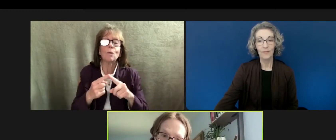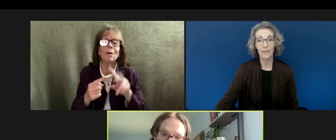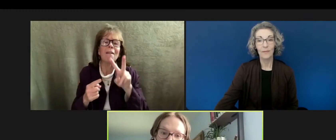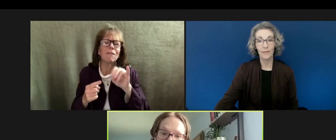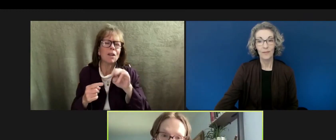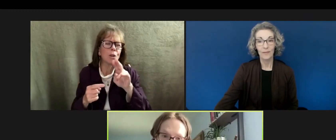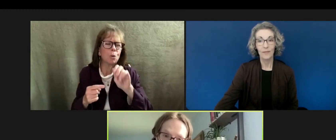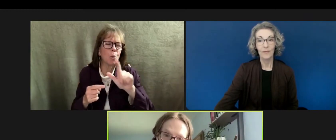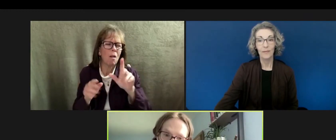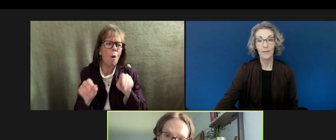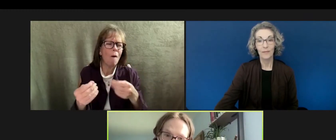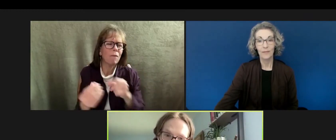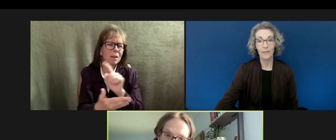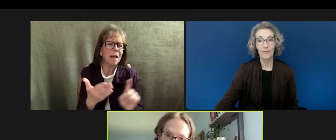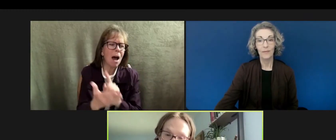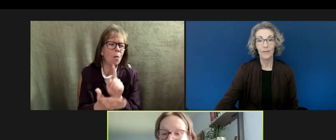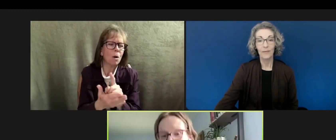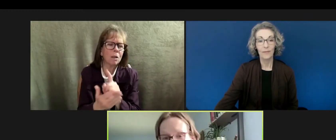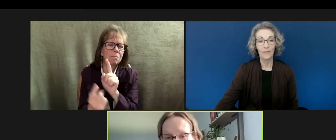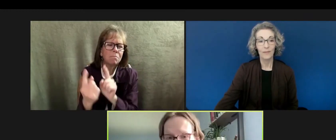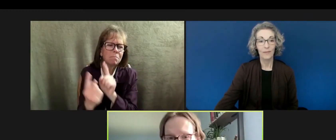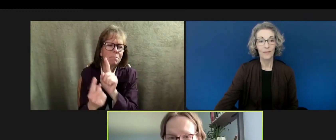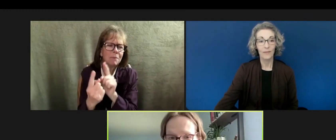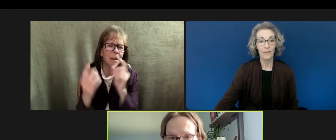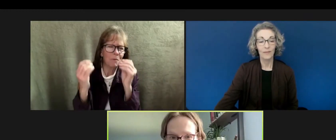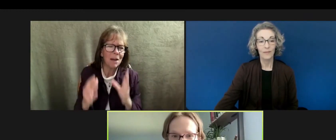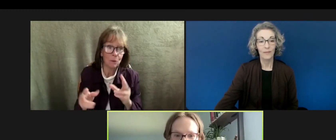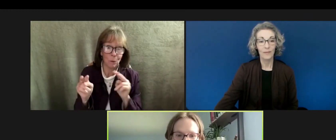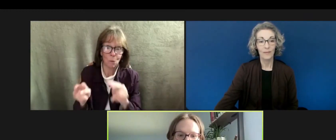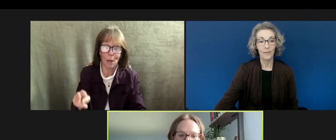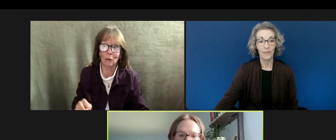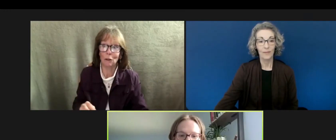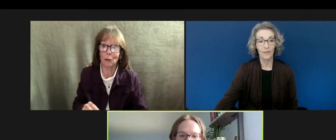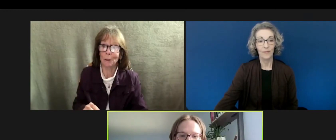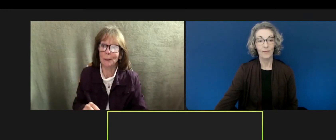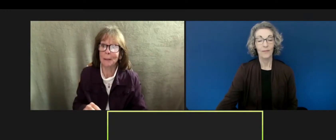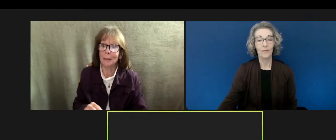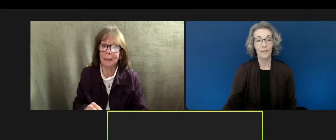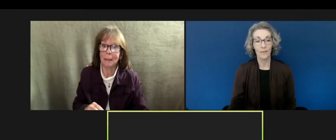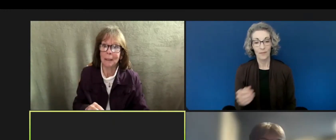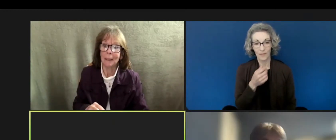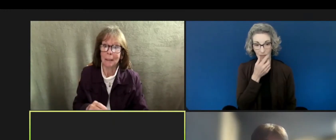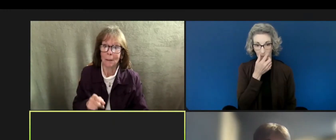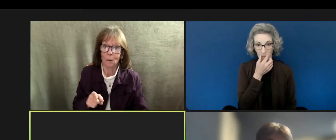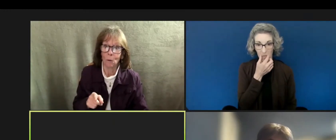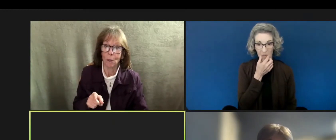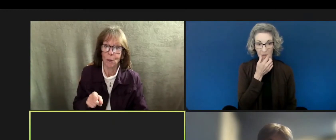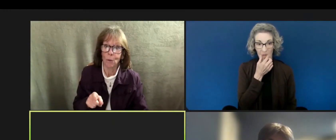office hours with a professor, let's watch.